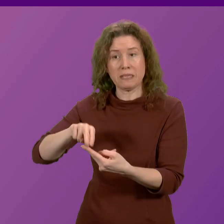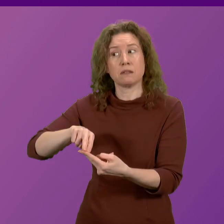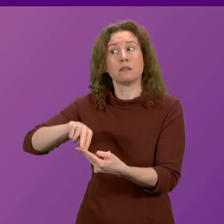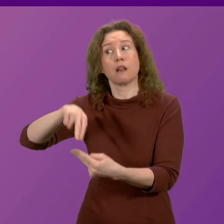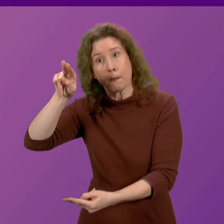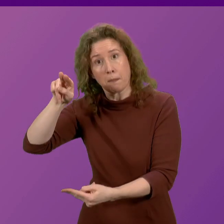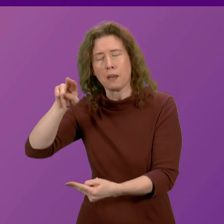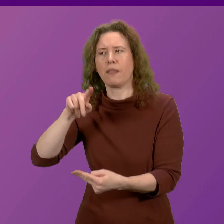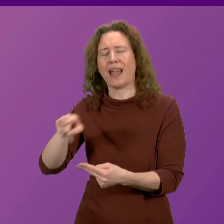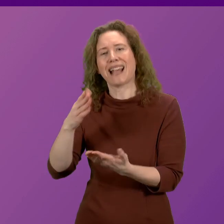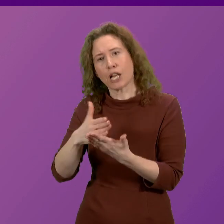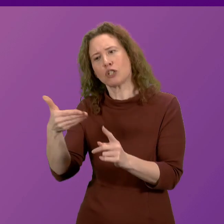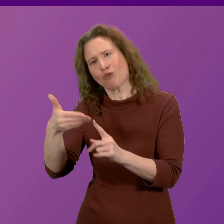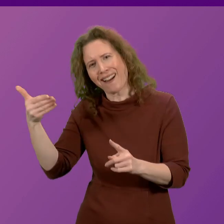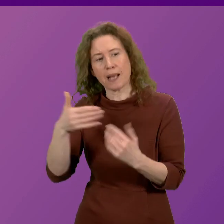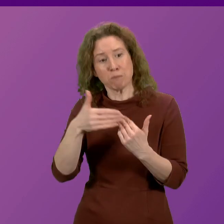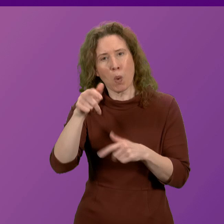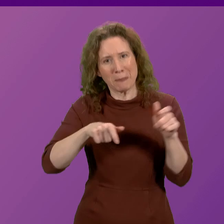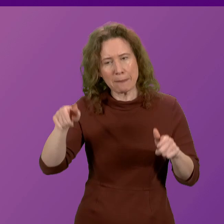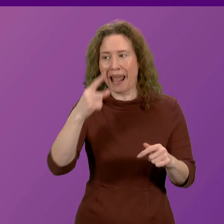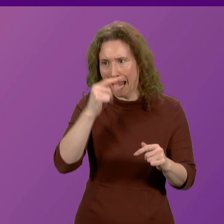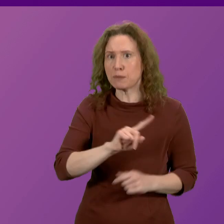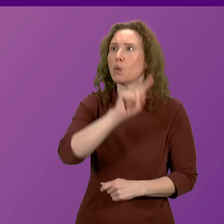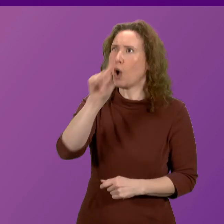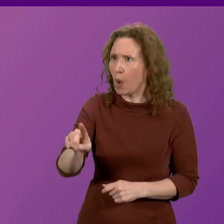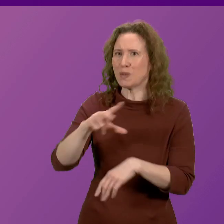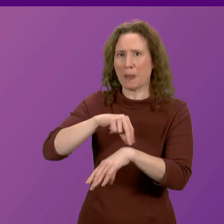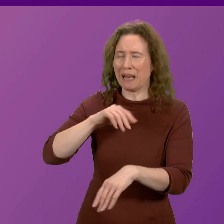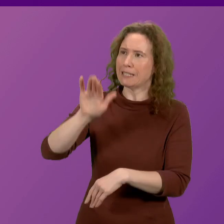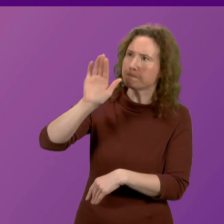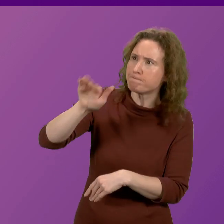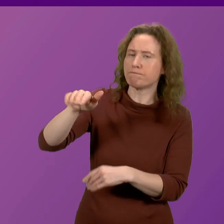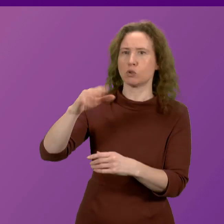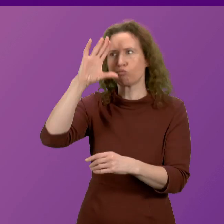recognised that more women and girls are coming forward to report that horror,